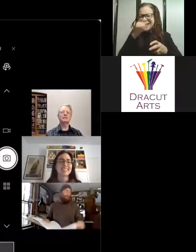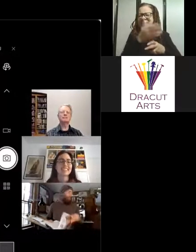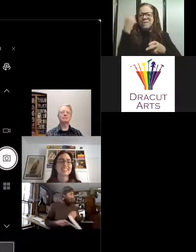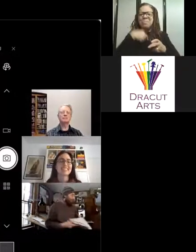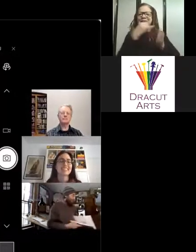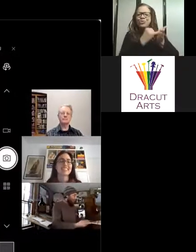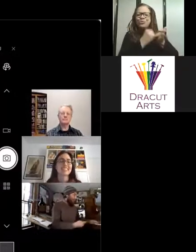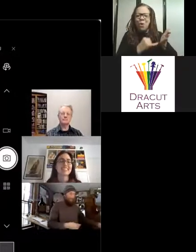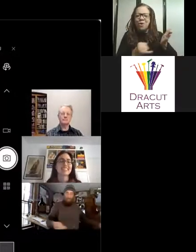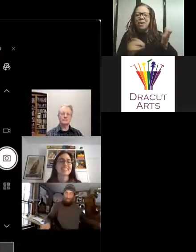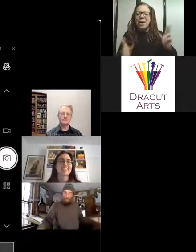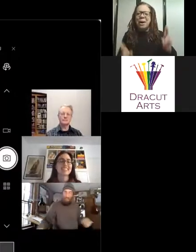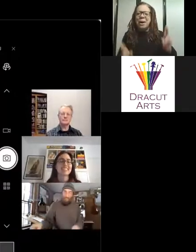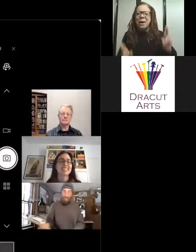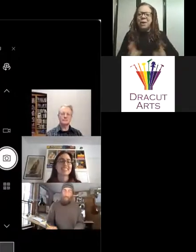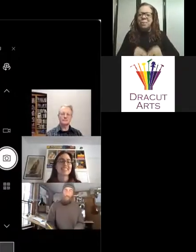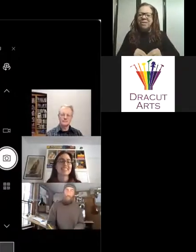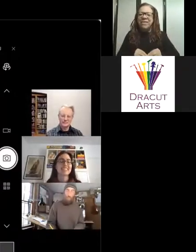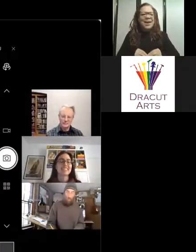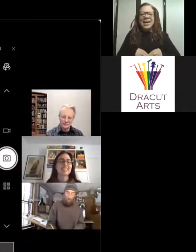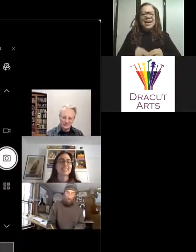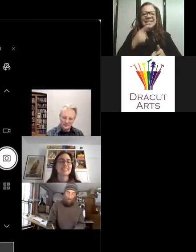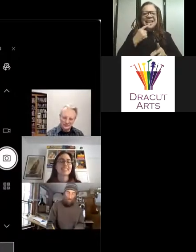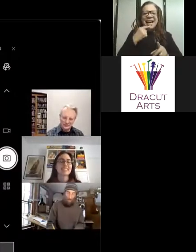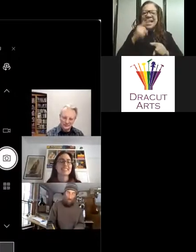know what, I can't I can't do these stick figures just super simple like this,